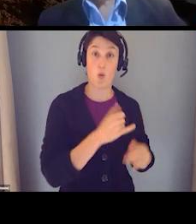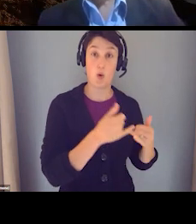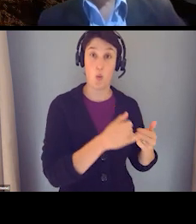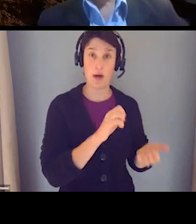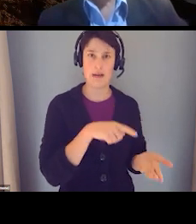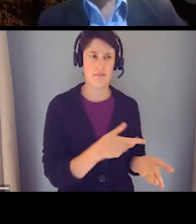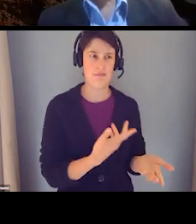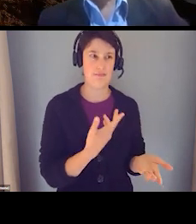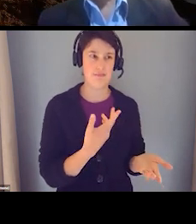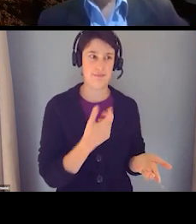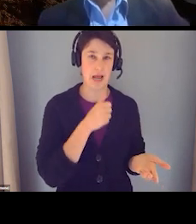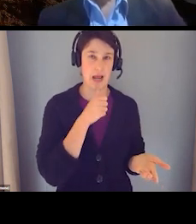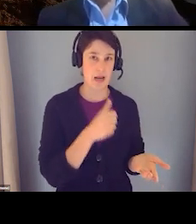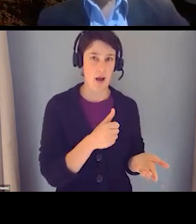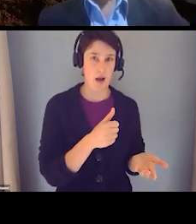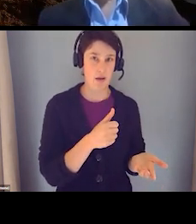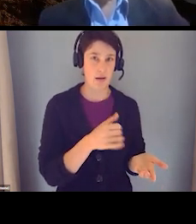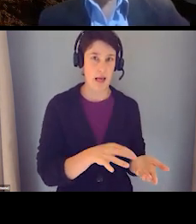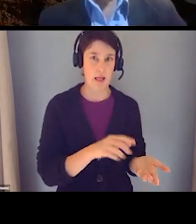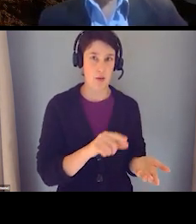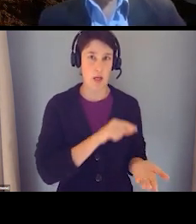So again, make sure that those are timely.